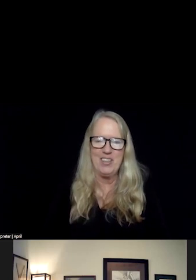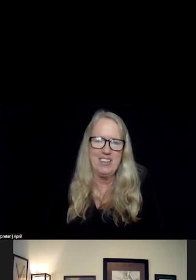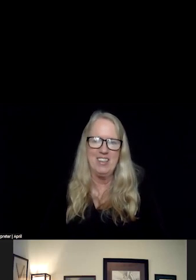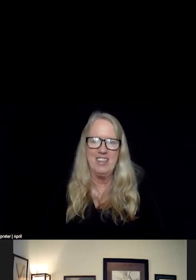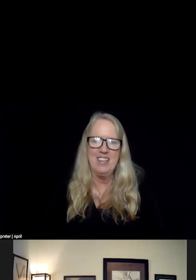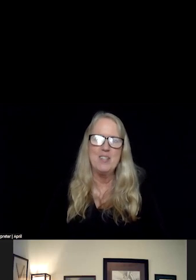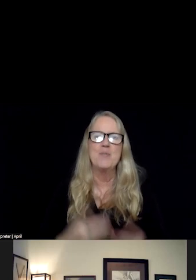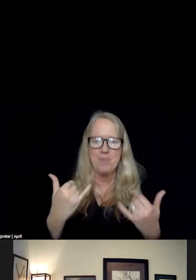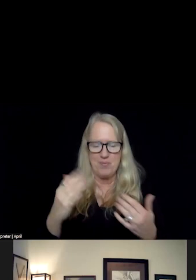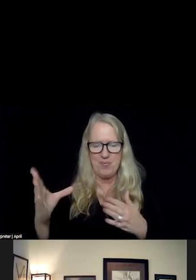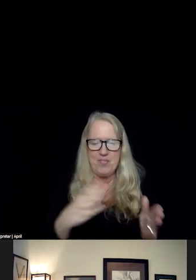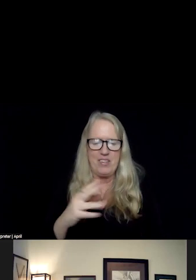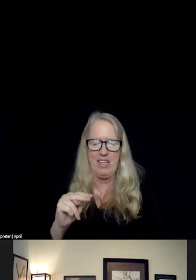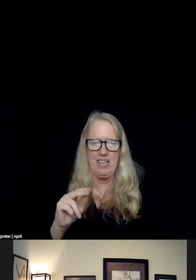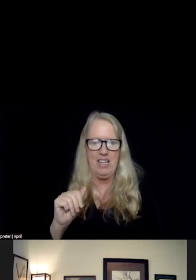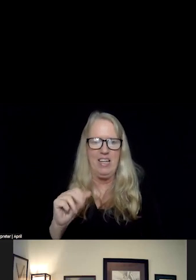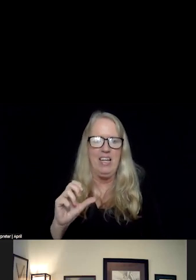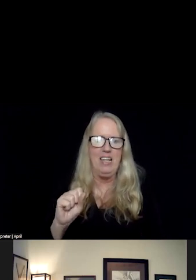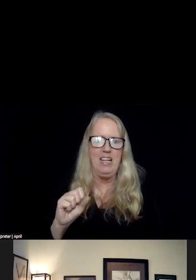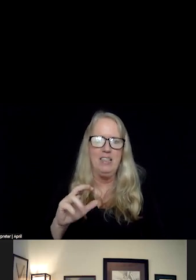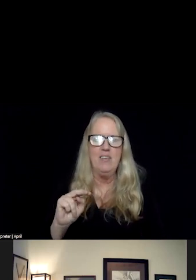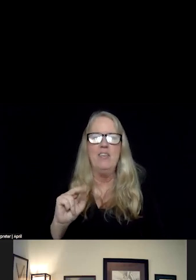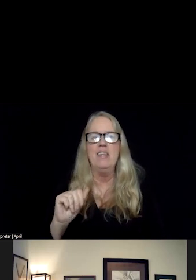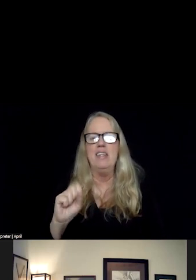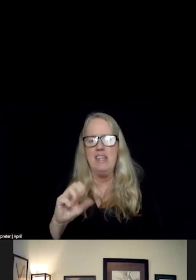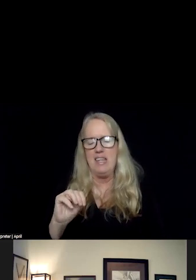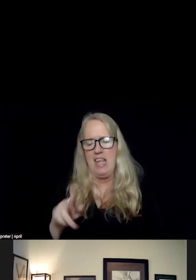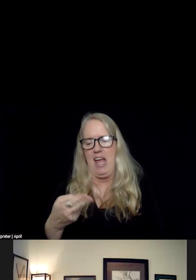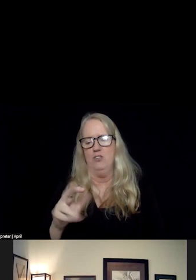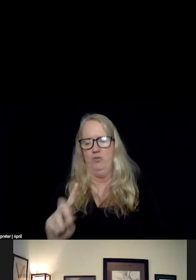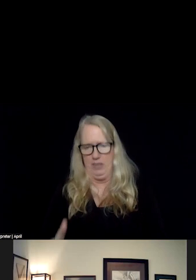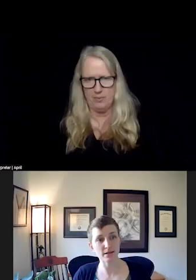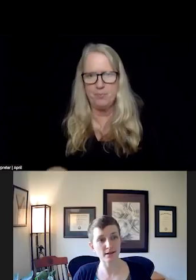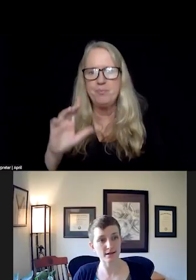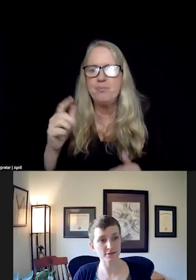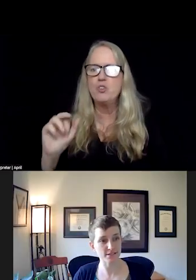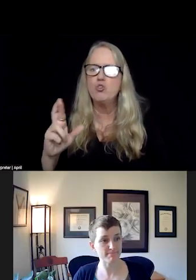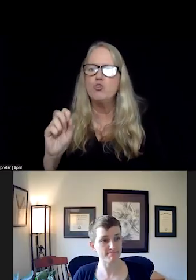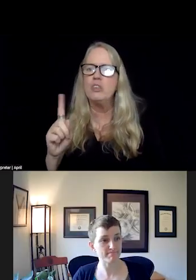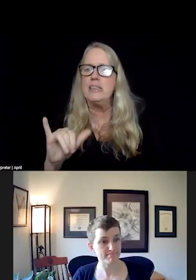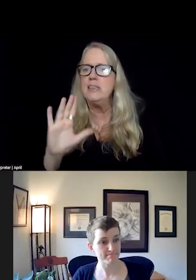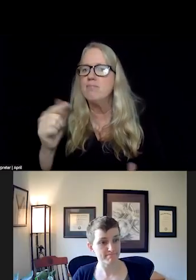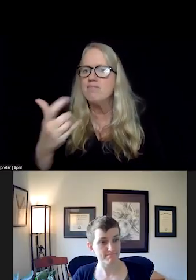LET'S SHIFT TO NASMHPD. I AM GOING TO TURN TO OVER TO CHRISTY.